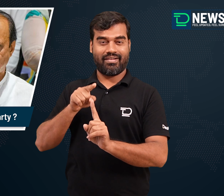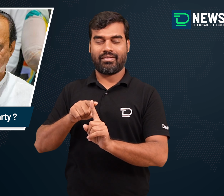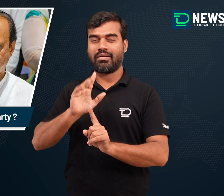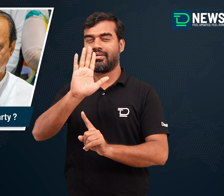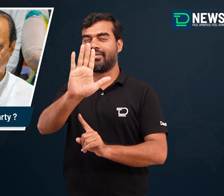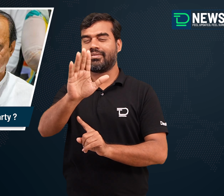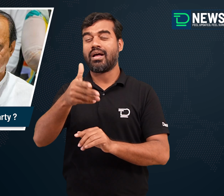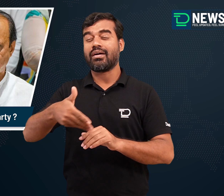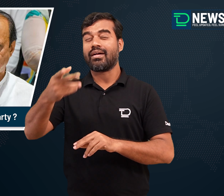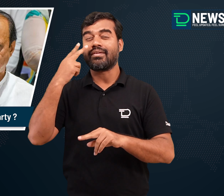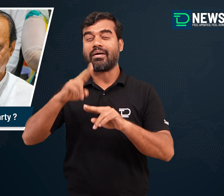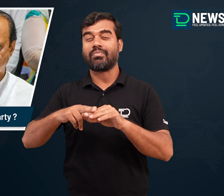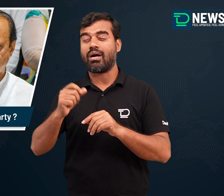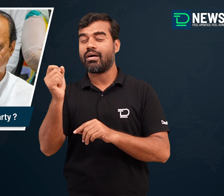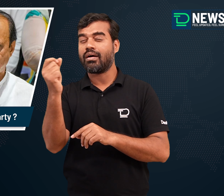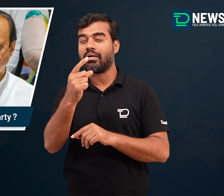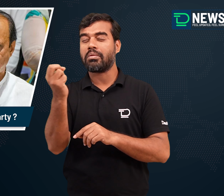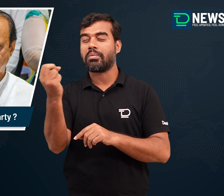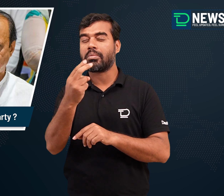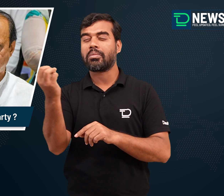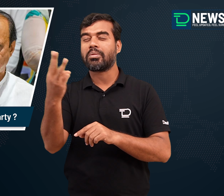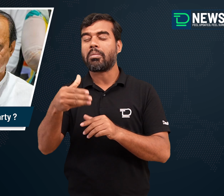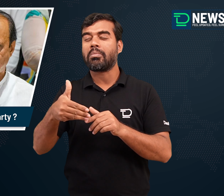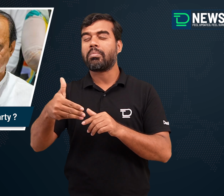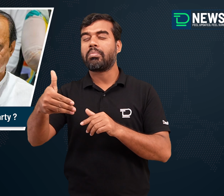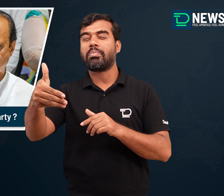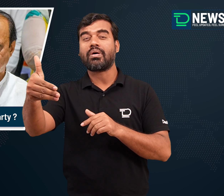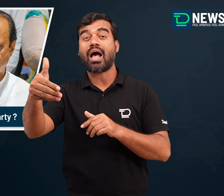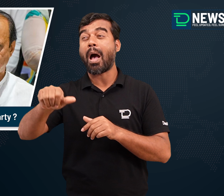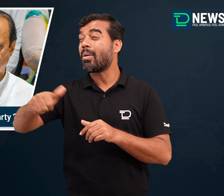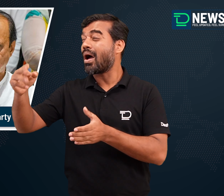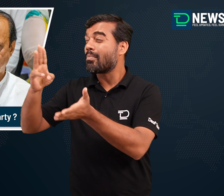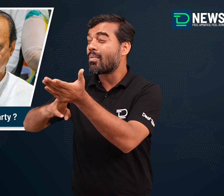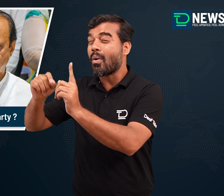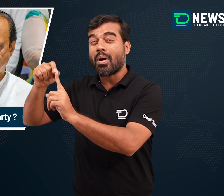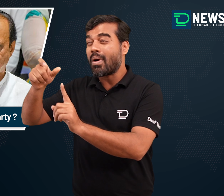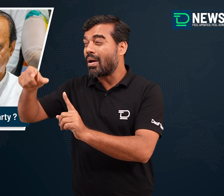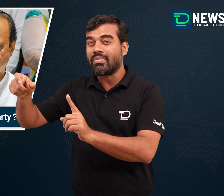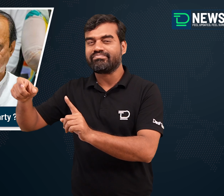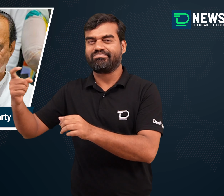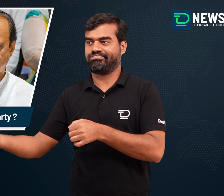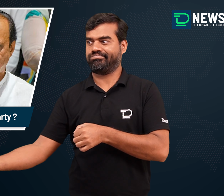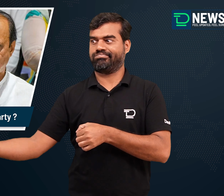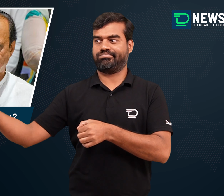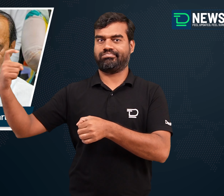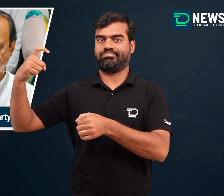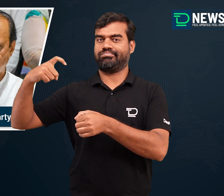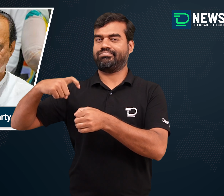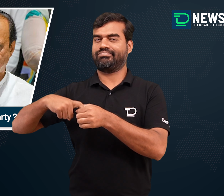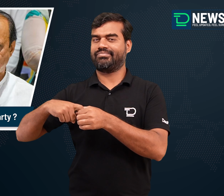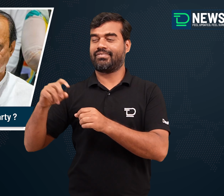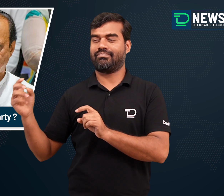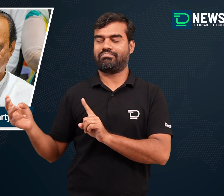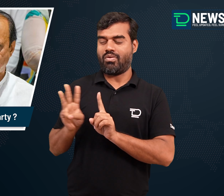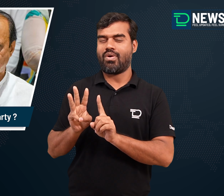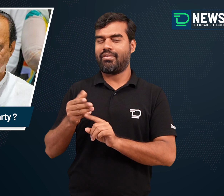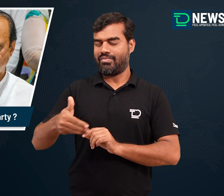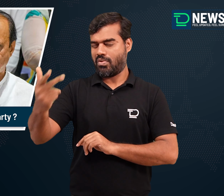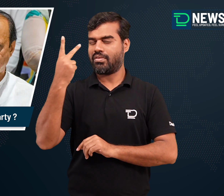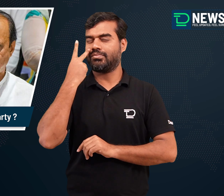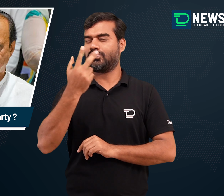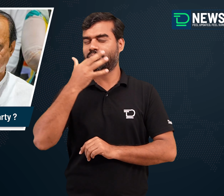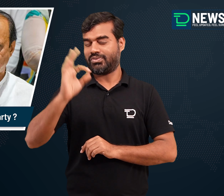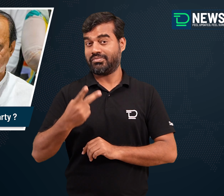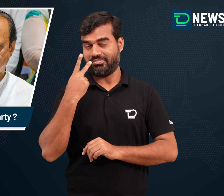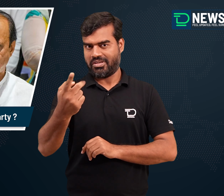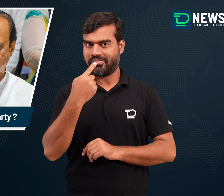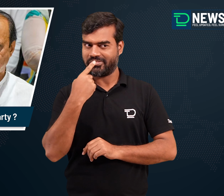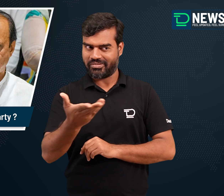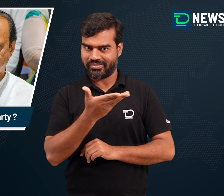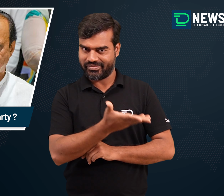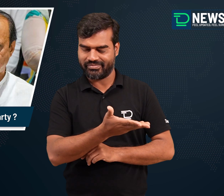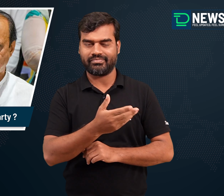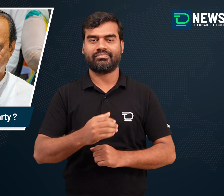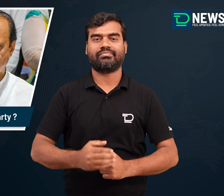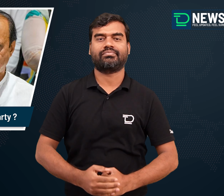but within a few months they will get three more MPs from the Sharad Pawar team.